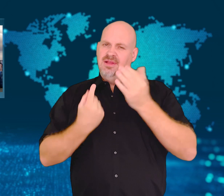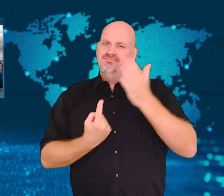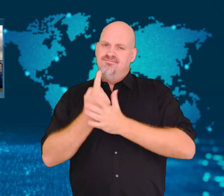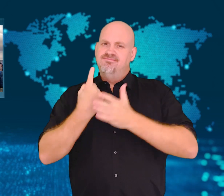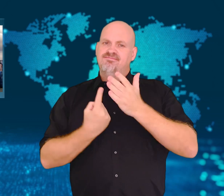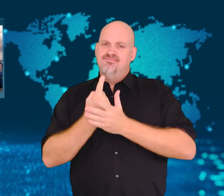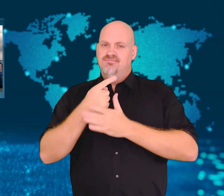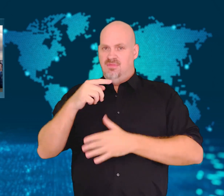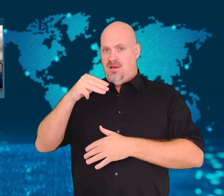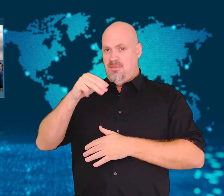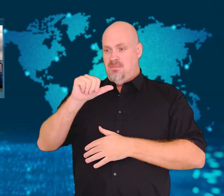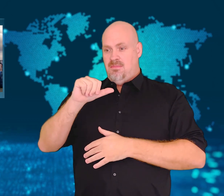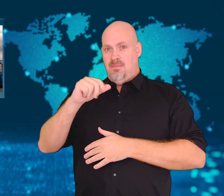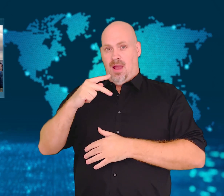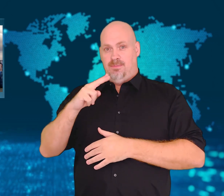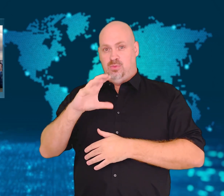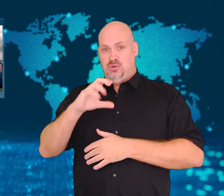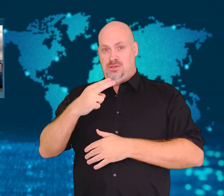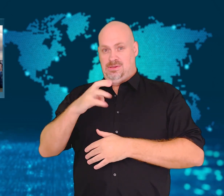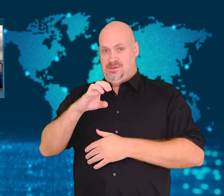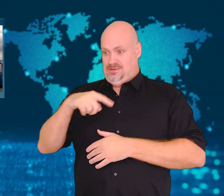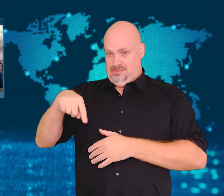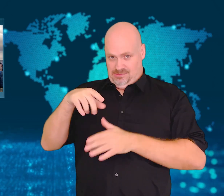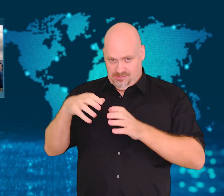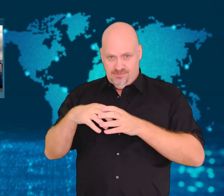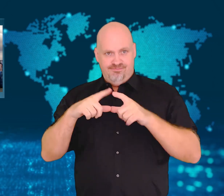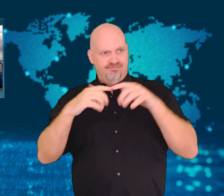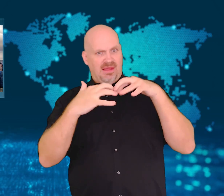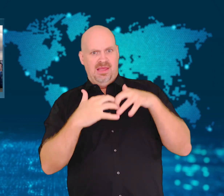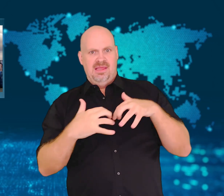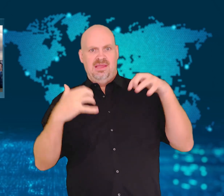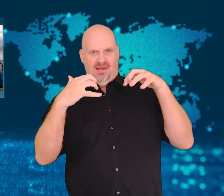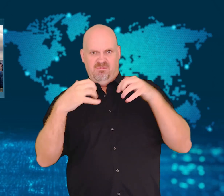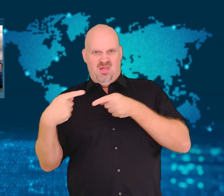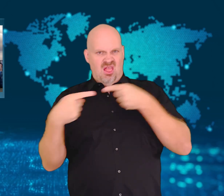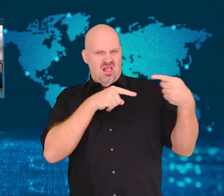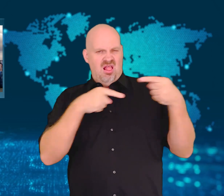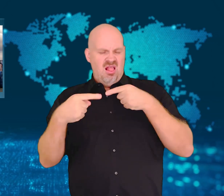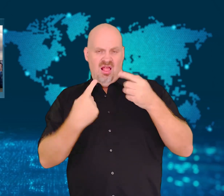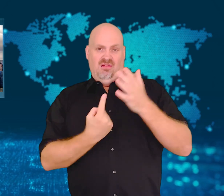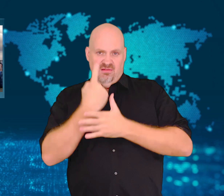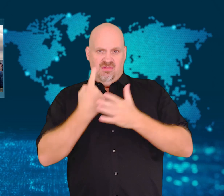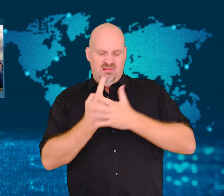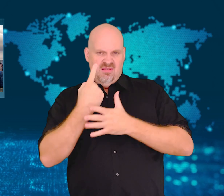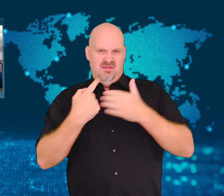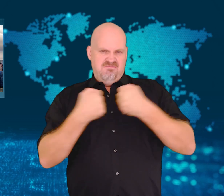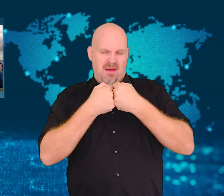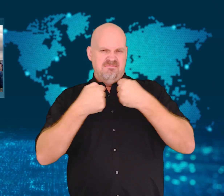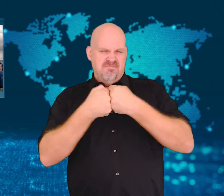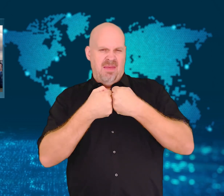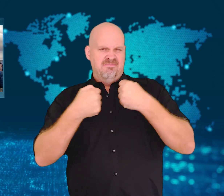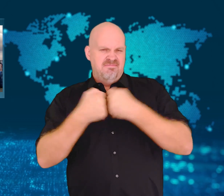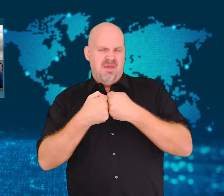There are frequent clashes between Mapuche communities and the government